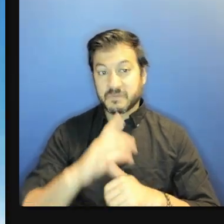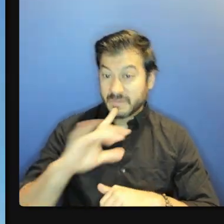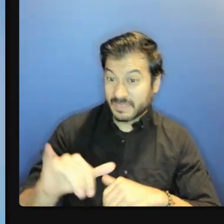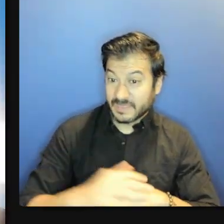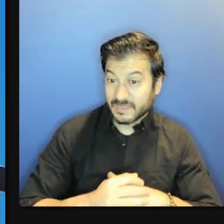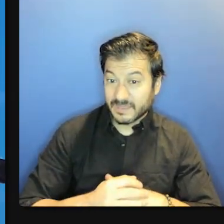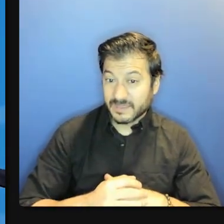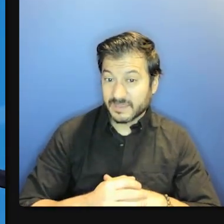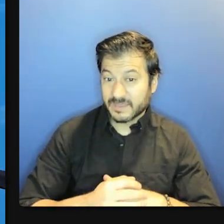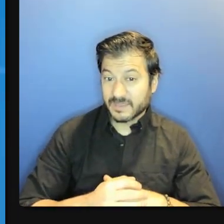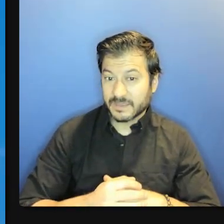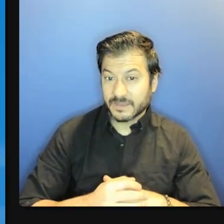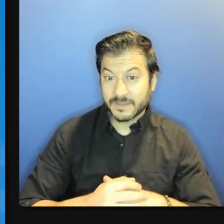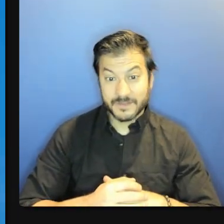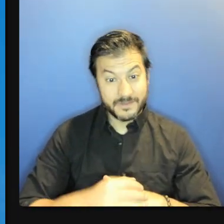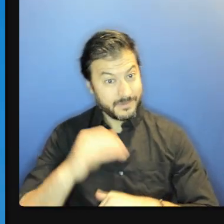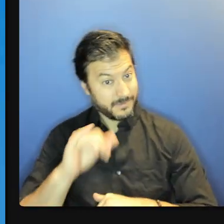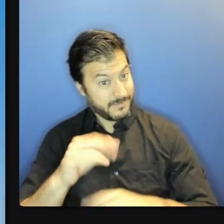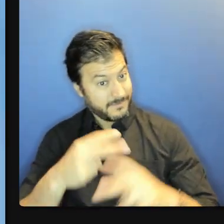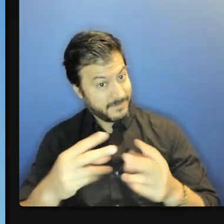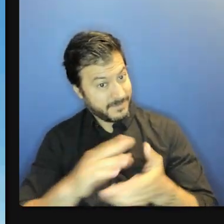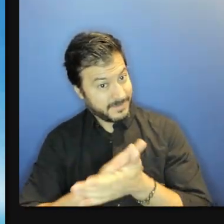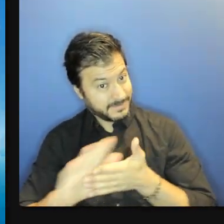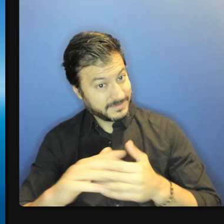Really? -MAN 1: Yes. Oh, very nice.